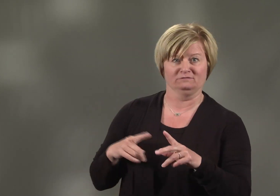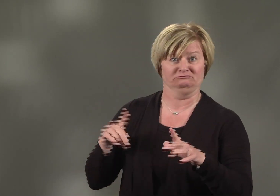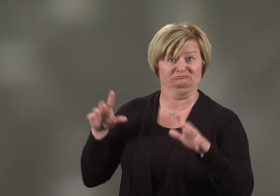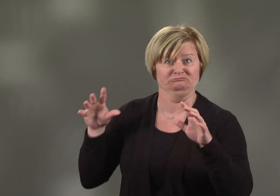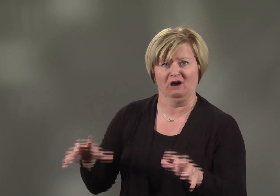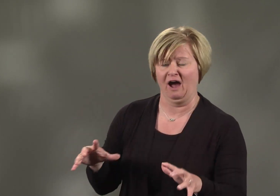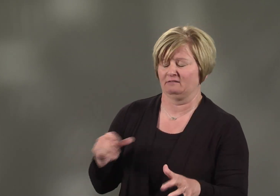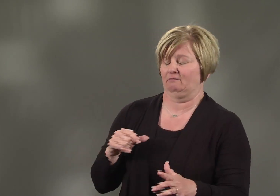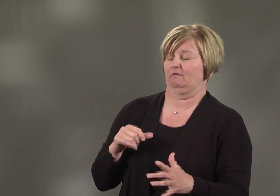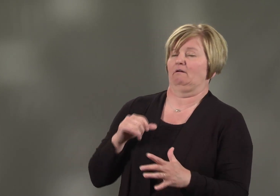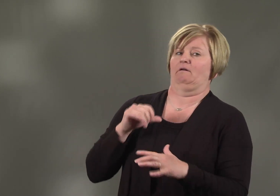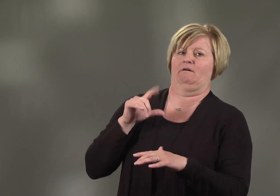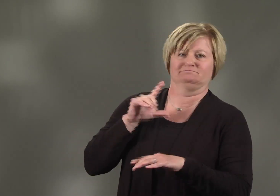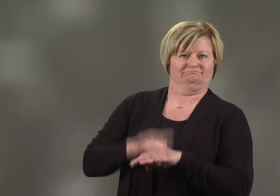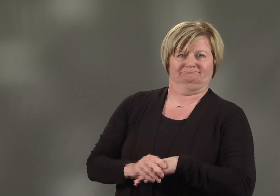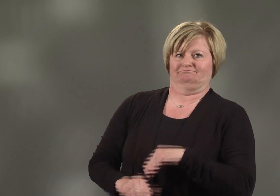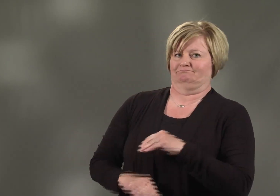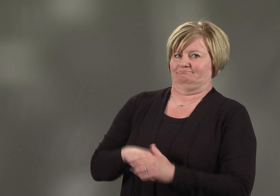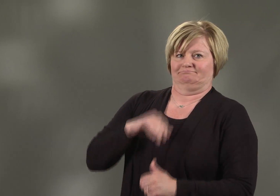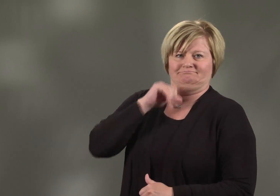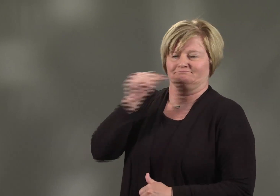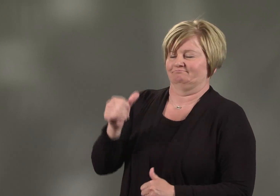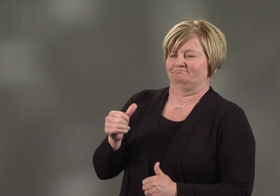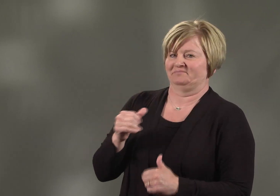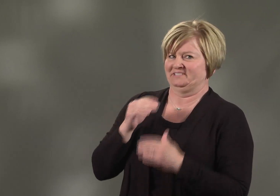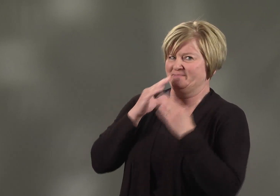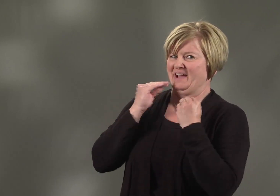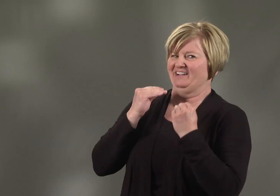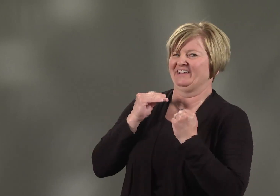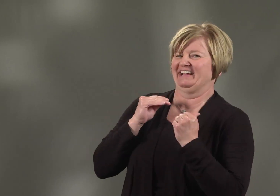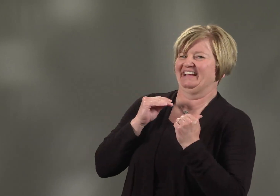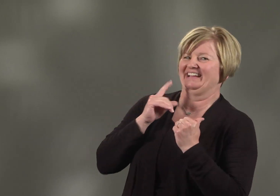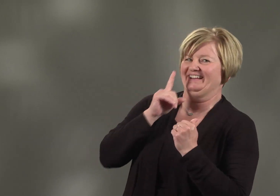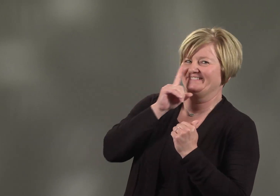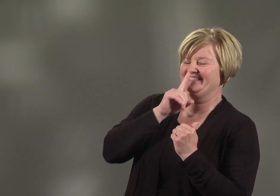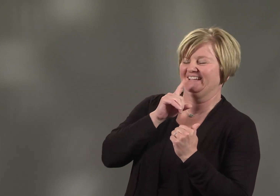The girls were startled, and looked at her at first with shock and then discomfort.